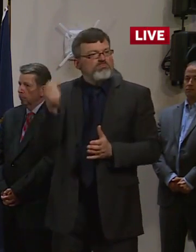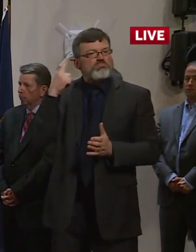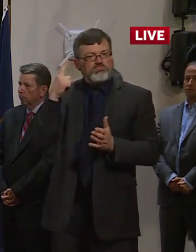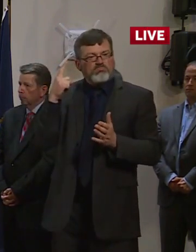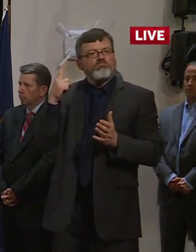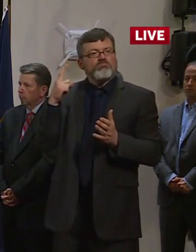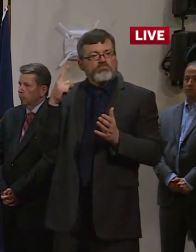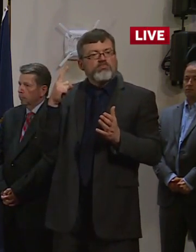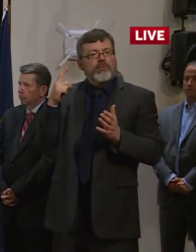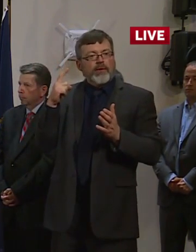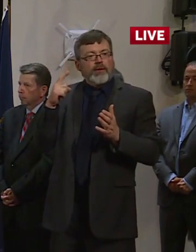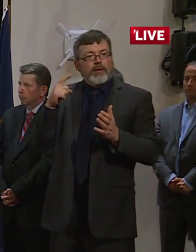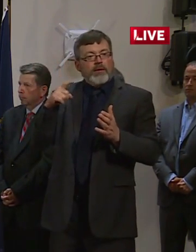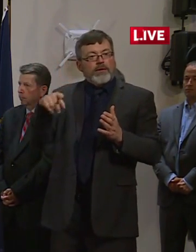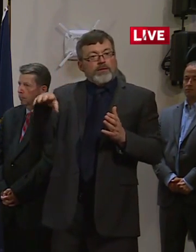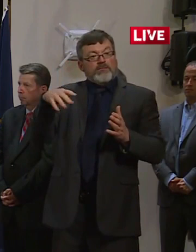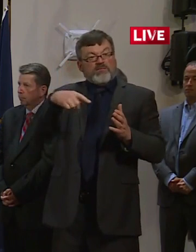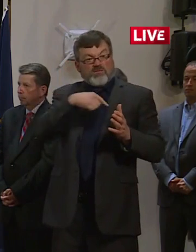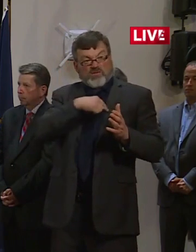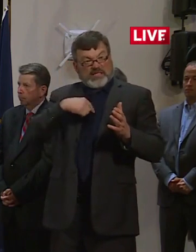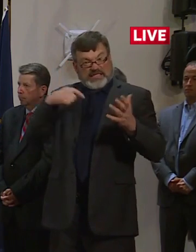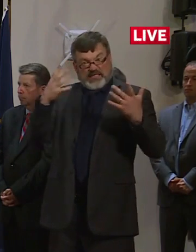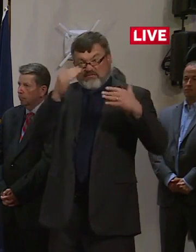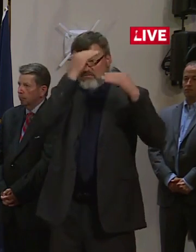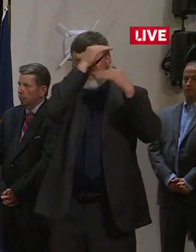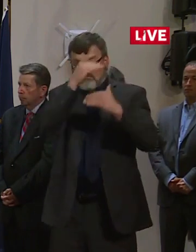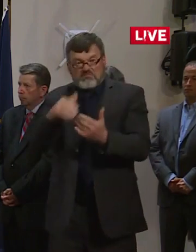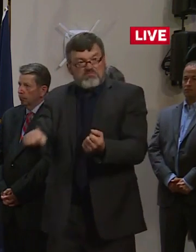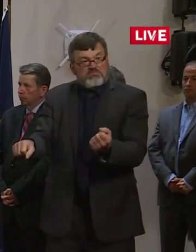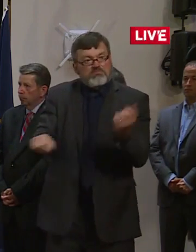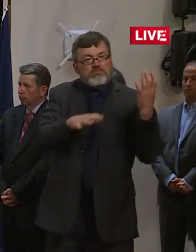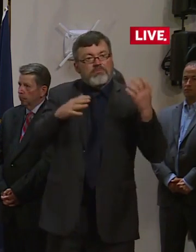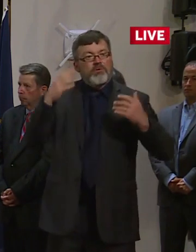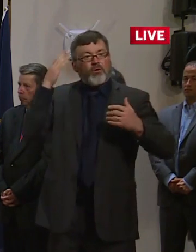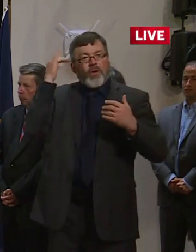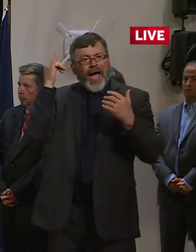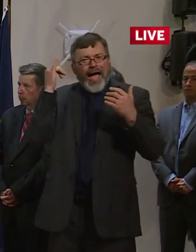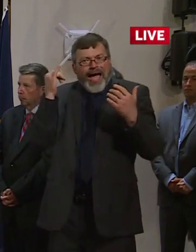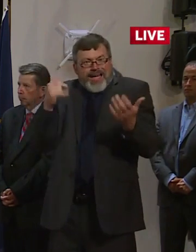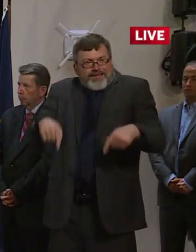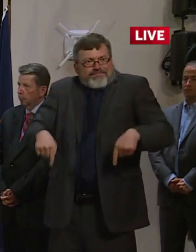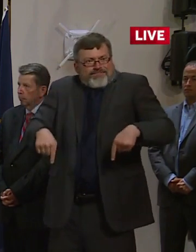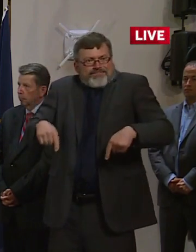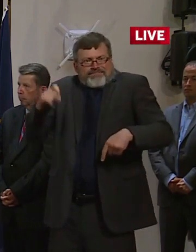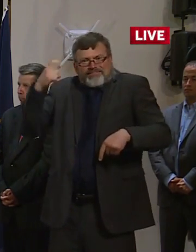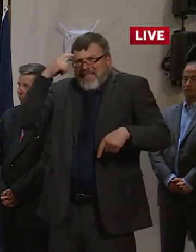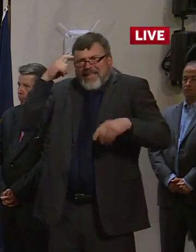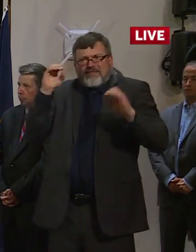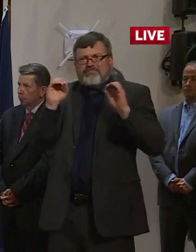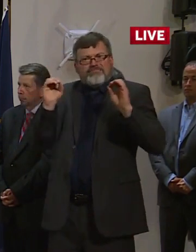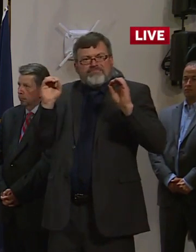TO DO ETH RIGHT AND GET VACCINATED. I WANT EVERYONE TO UNDERSTAND, WE ARE ABLE TO REMOVE